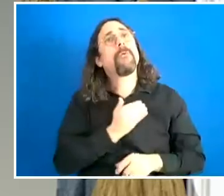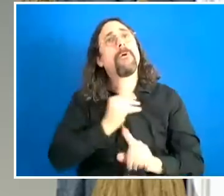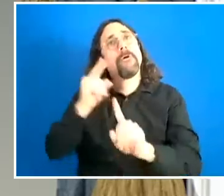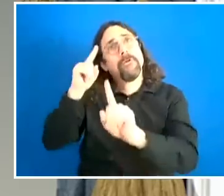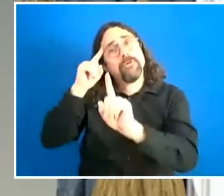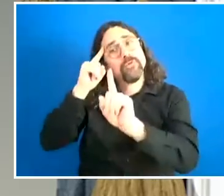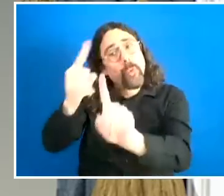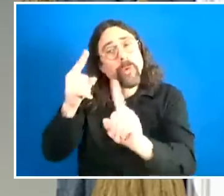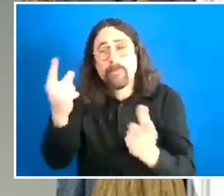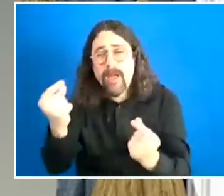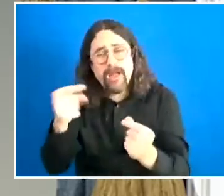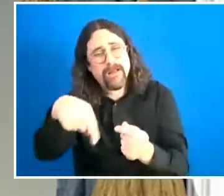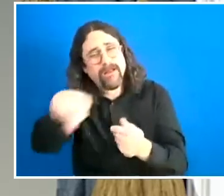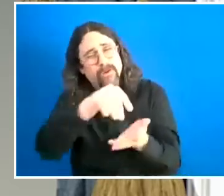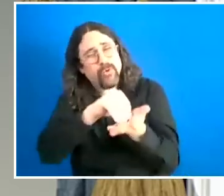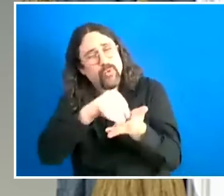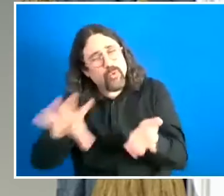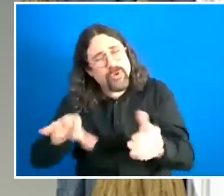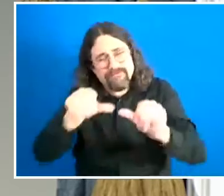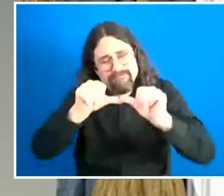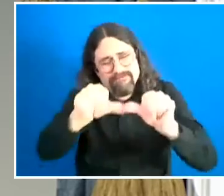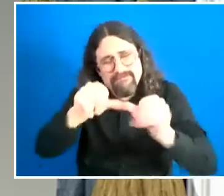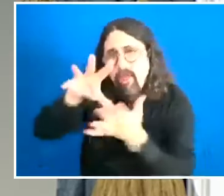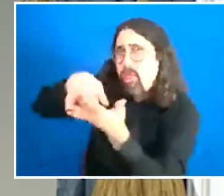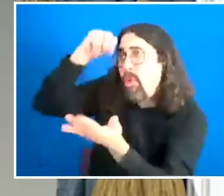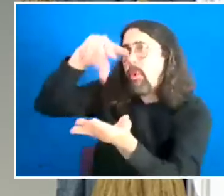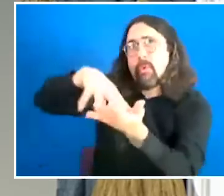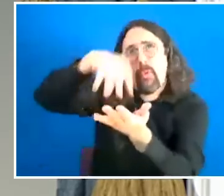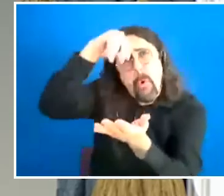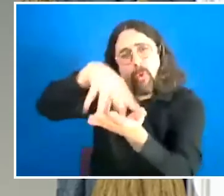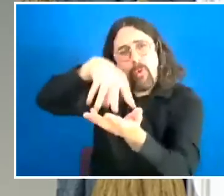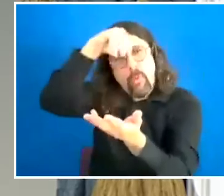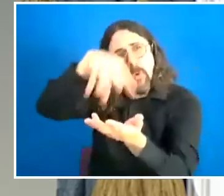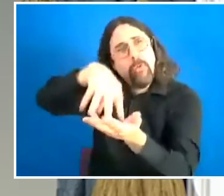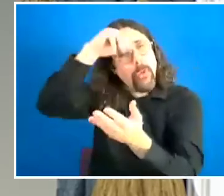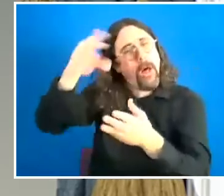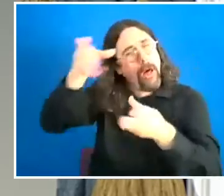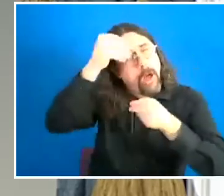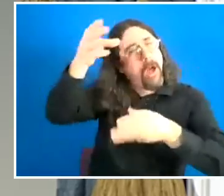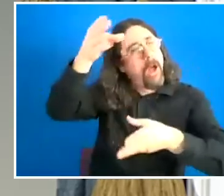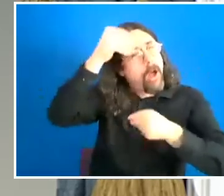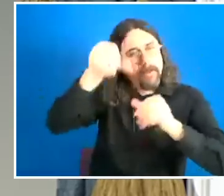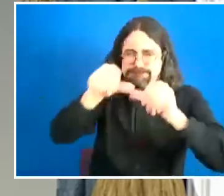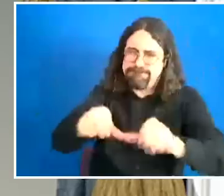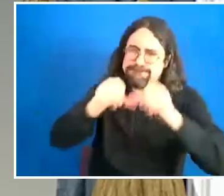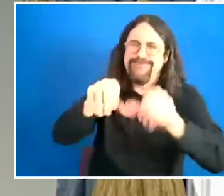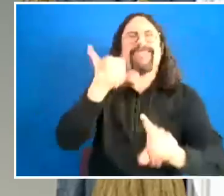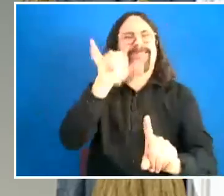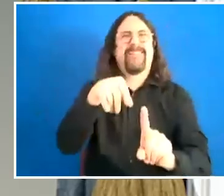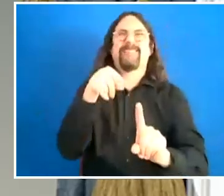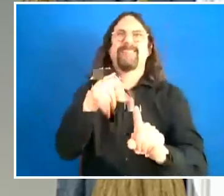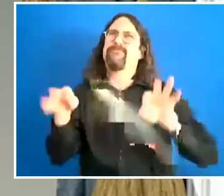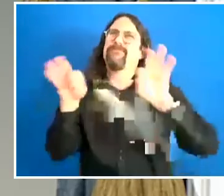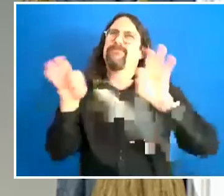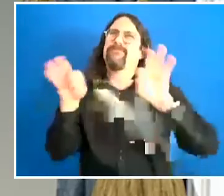STONE OF WHAT WE'RE PLANNING FOR SUMMER AND WHAT SUMMER LEARNING LOOKS LIKE. THE NUTS AND BOLTS ABOUT THE WHO, WHAT, WHEN AND WHERE, TOH